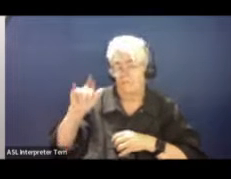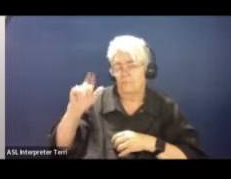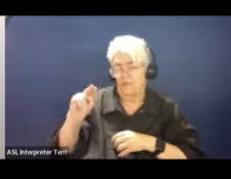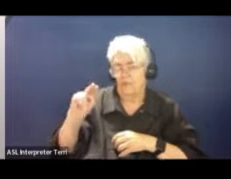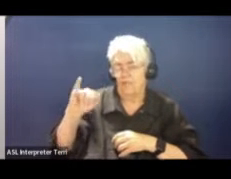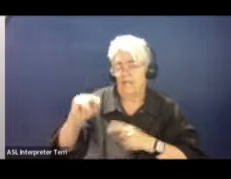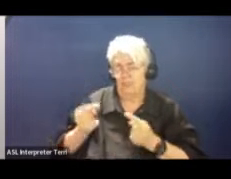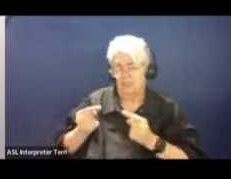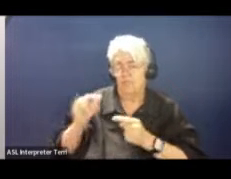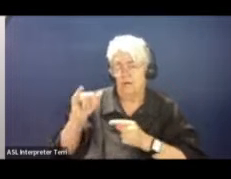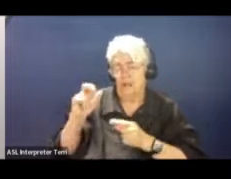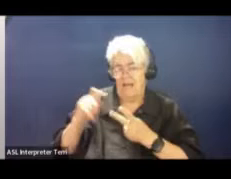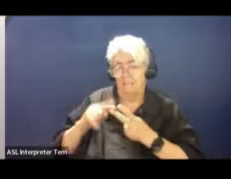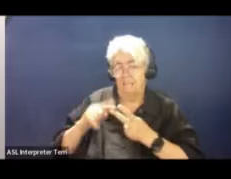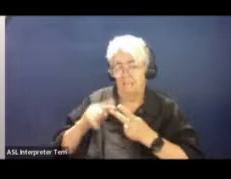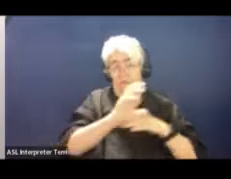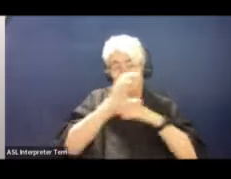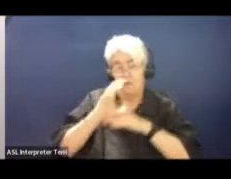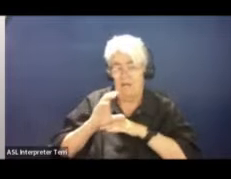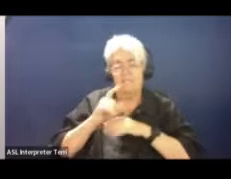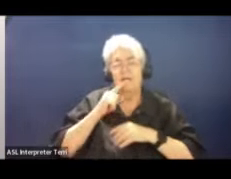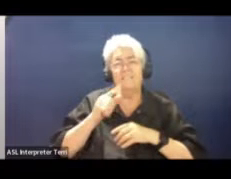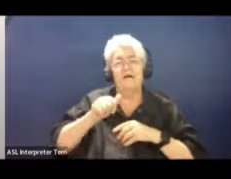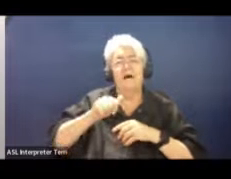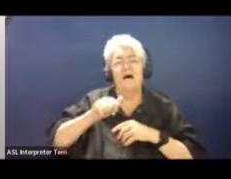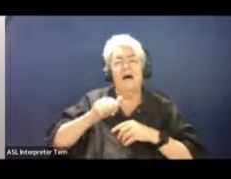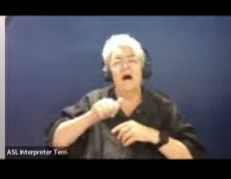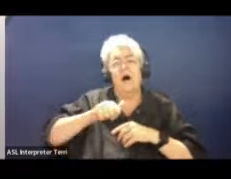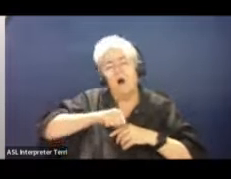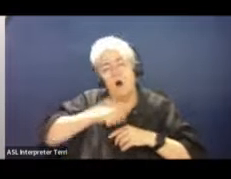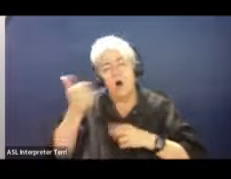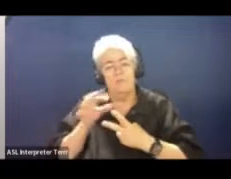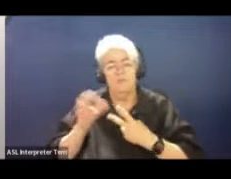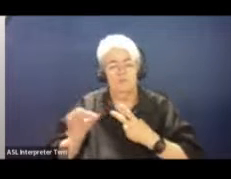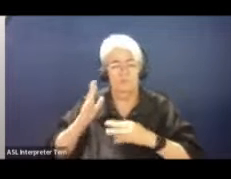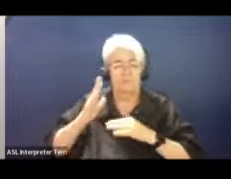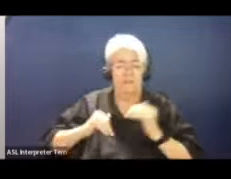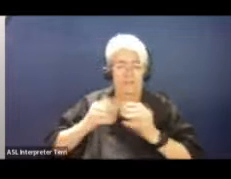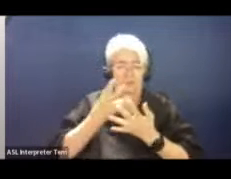the alternatives to jail program services. And now we have a